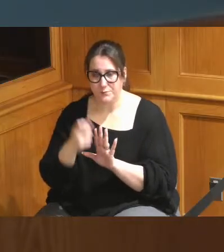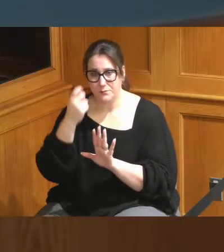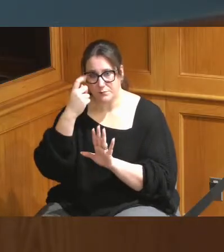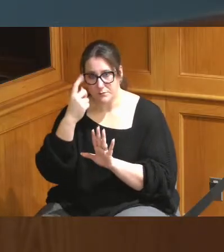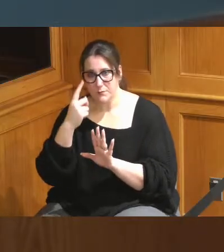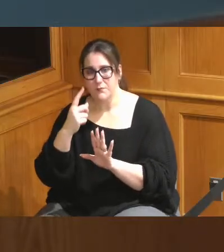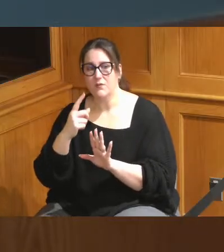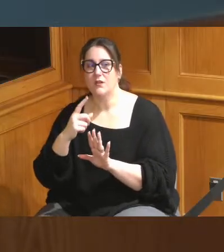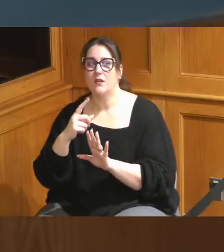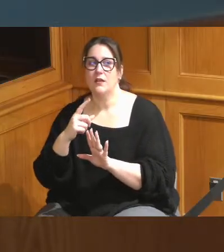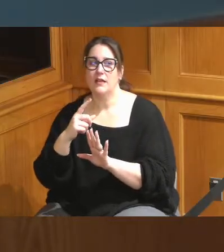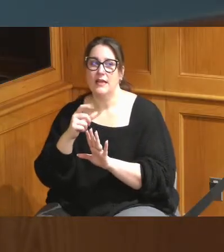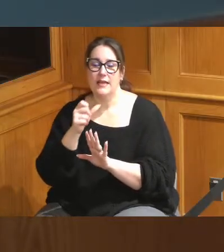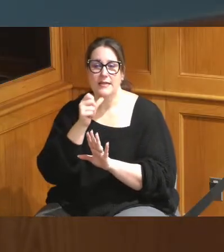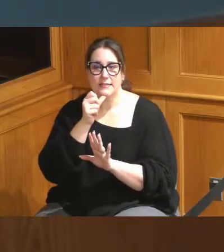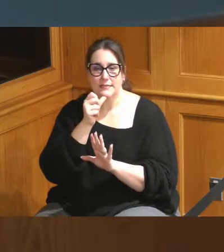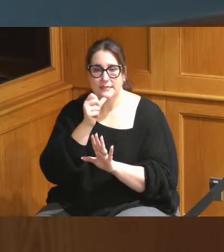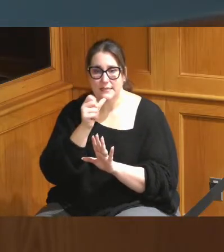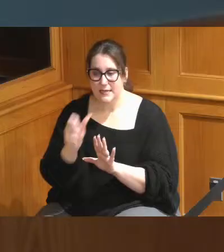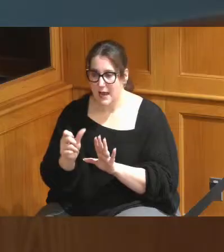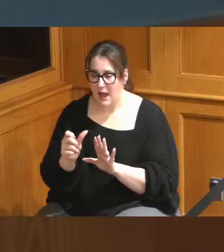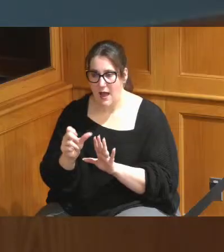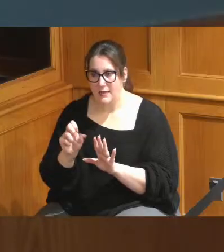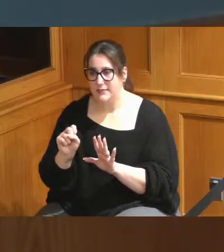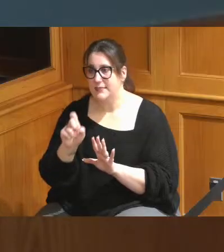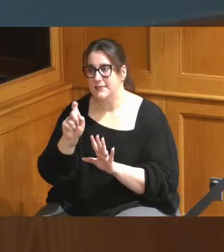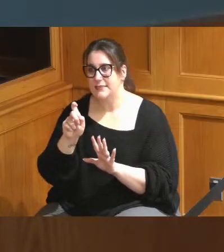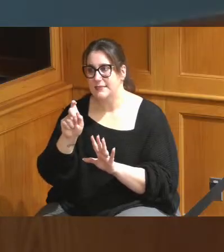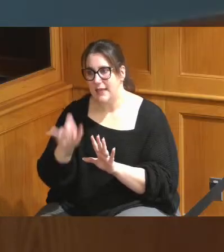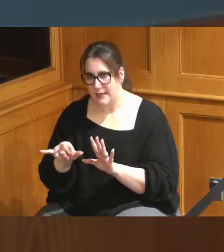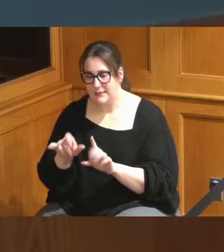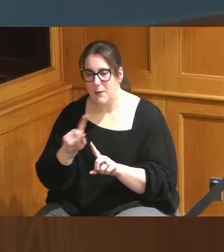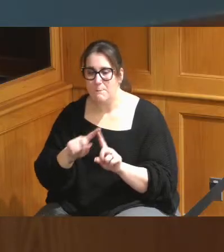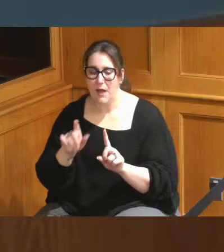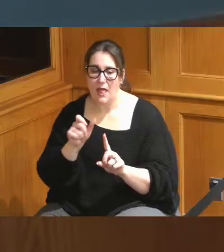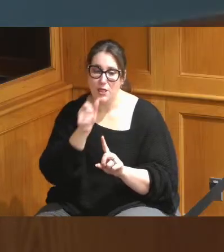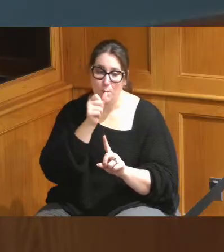It's the not sexy part, which is who we are as the county. Um, but the private side is going to come